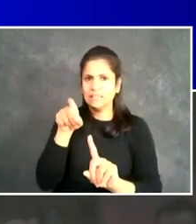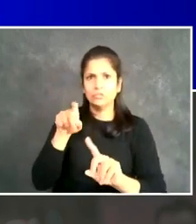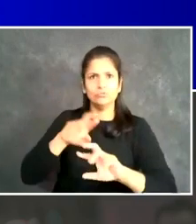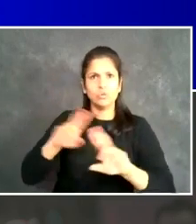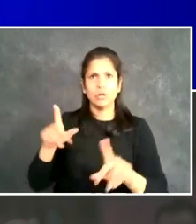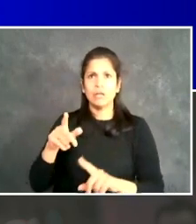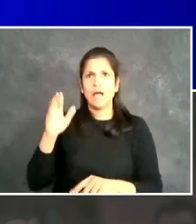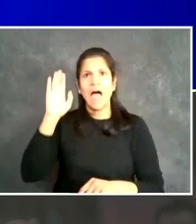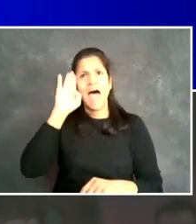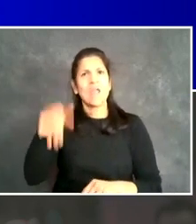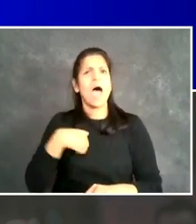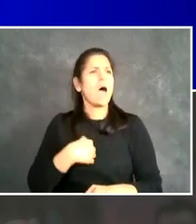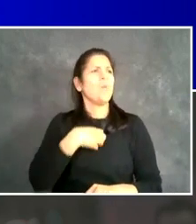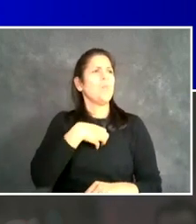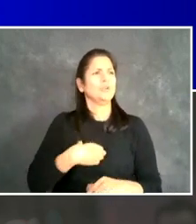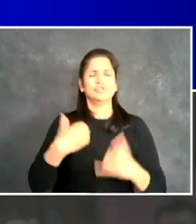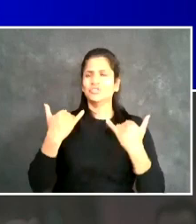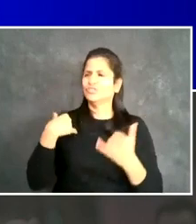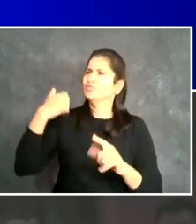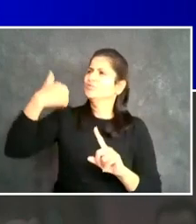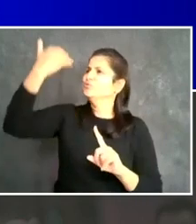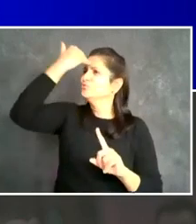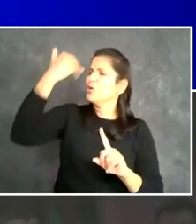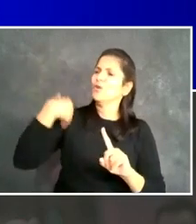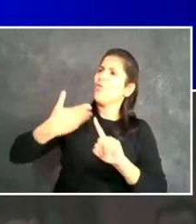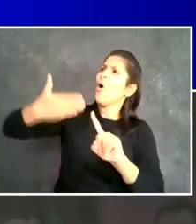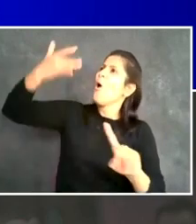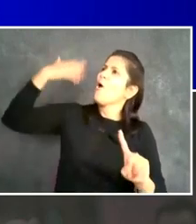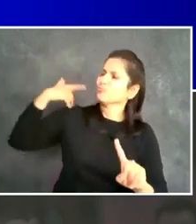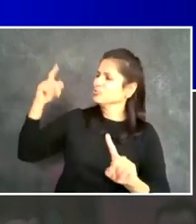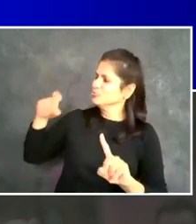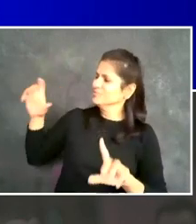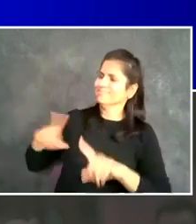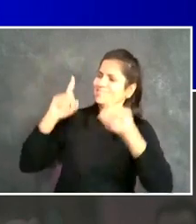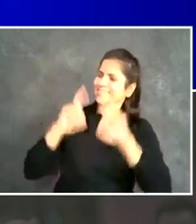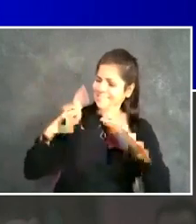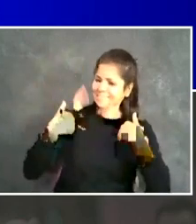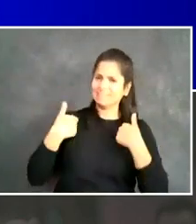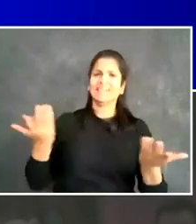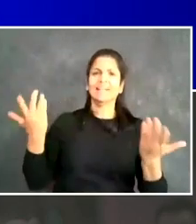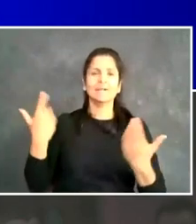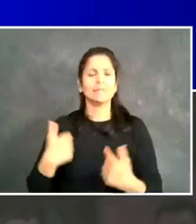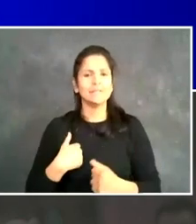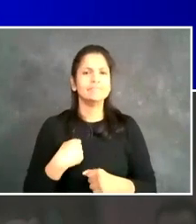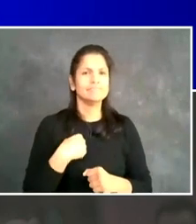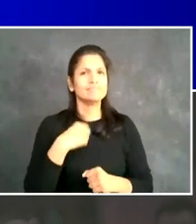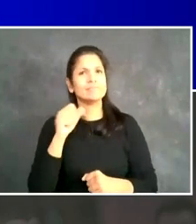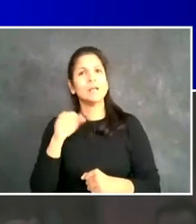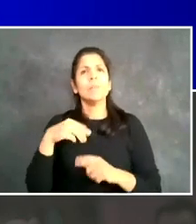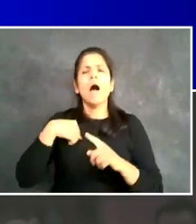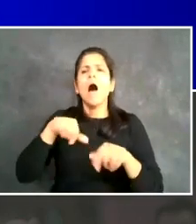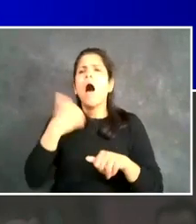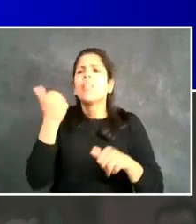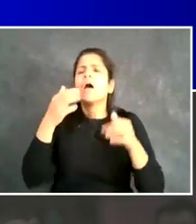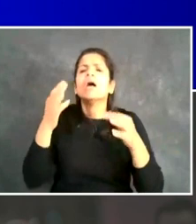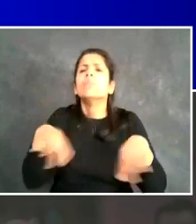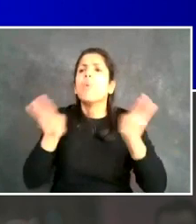EARLIER ON. THERE'S ANOTHER TEST THAT REALLY WILL PROVIDE A LOT OF HELP AND SUPPORT AS WELL. AND THAT'S THE ANTIBODY